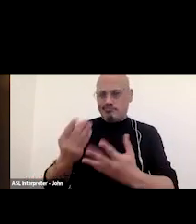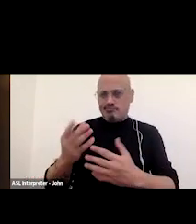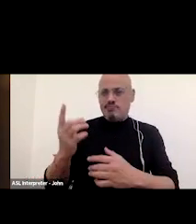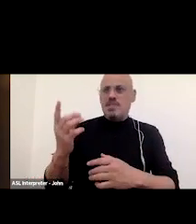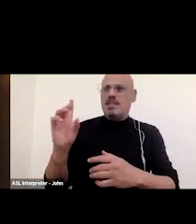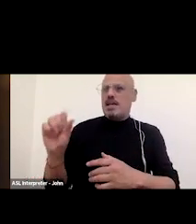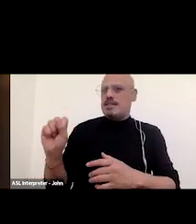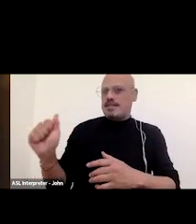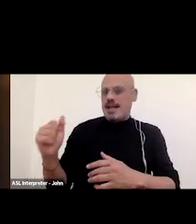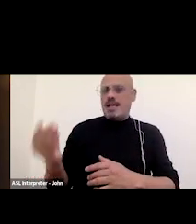whichever one is more.